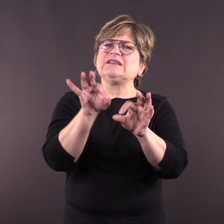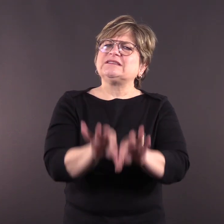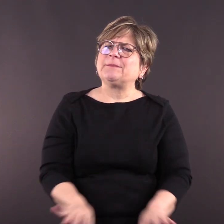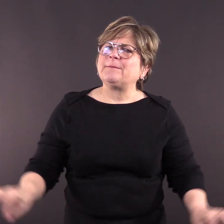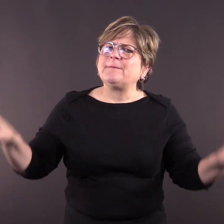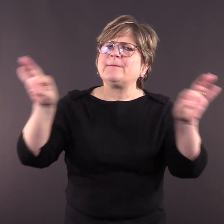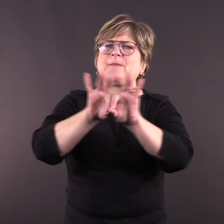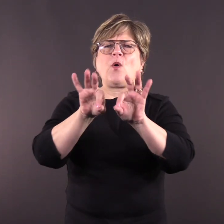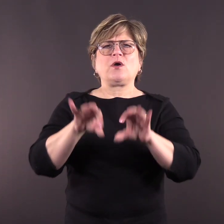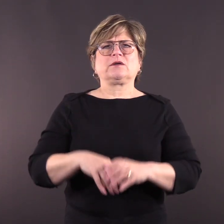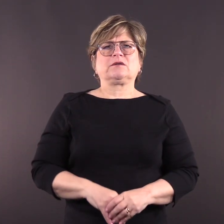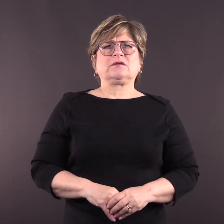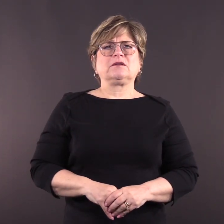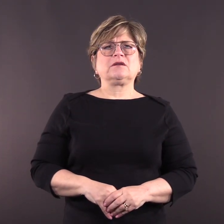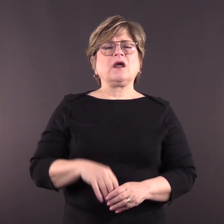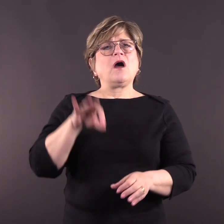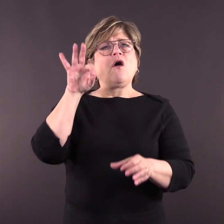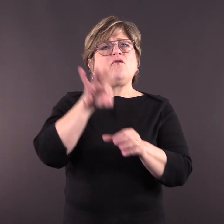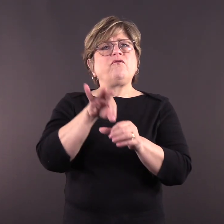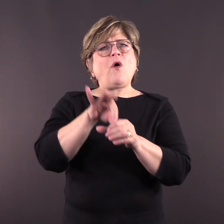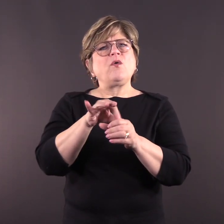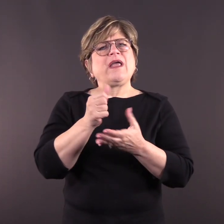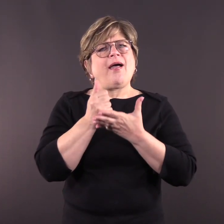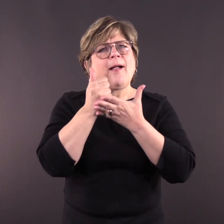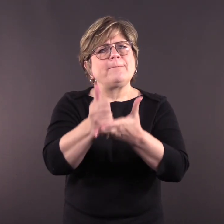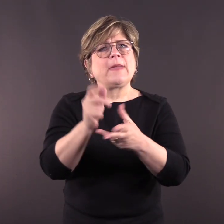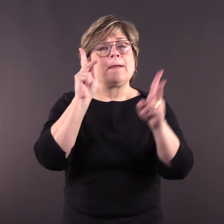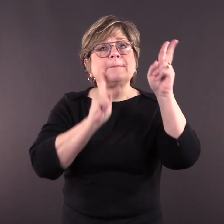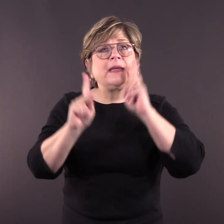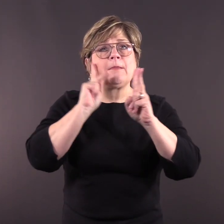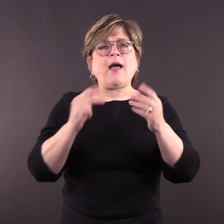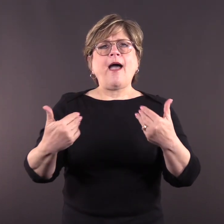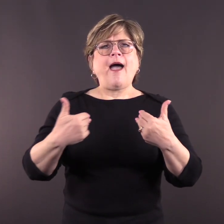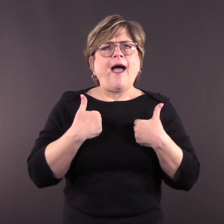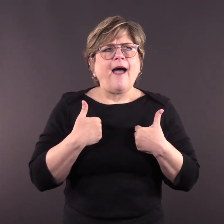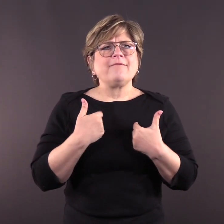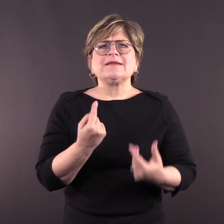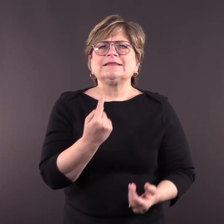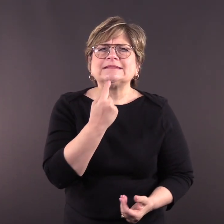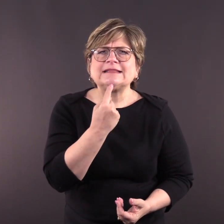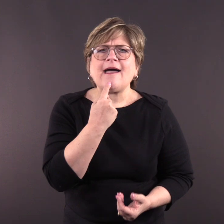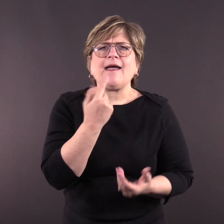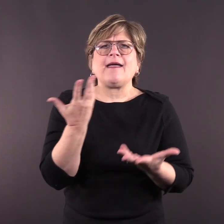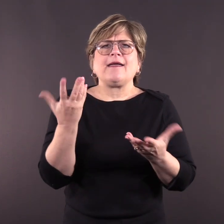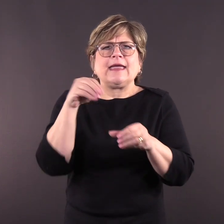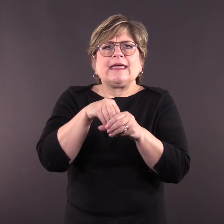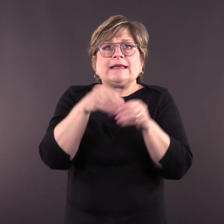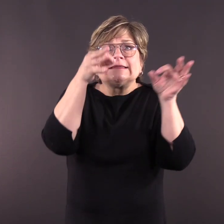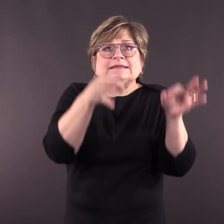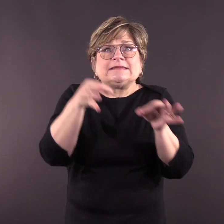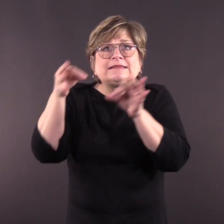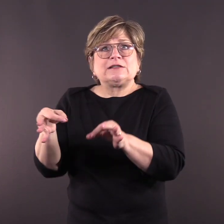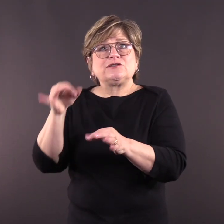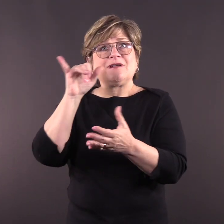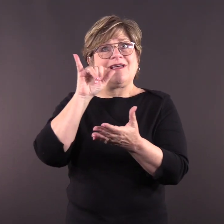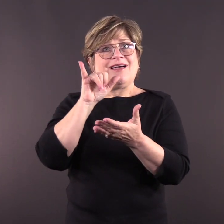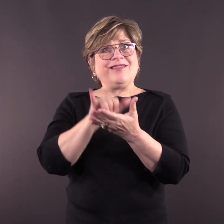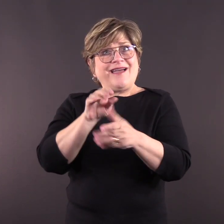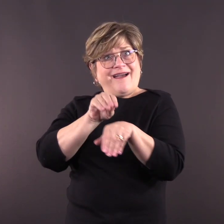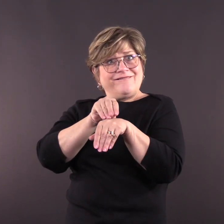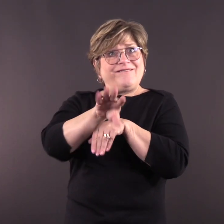We believe voting is important. Voting helps people have a say in decisions that affect